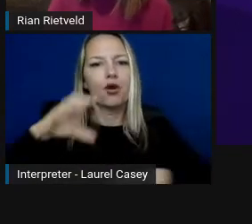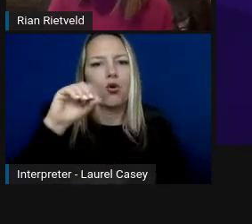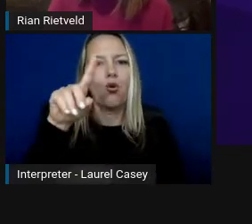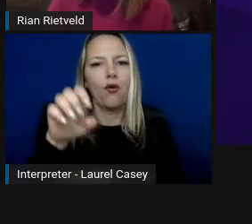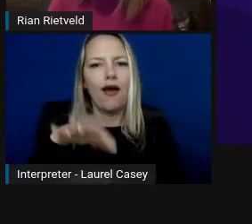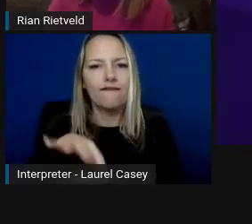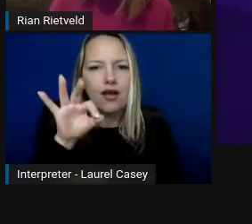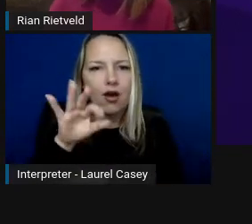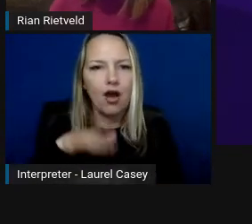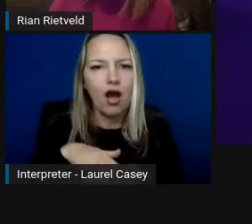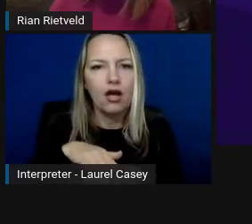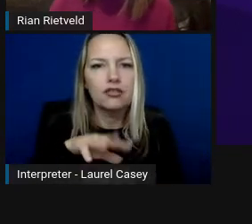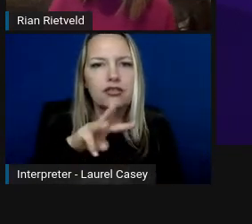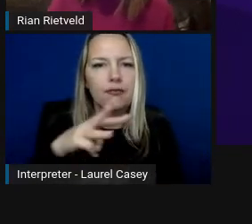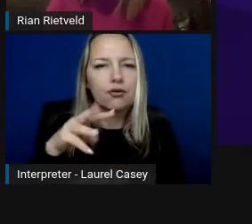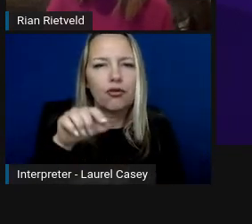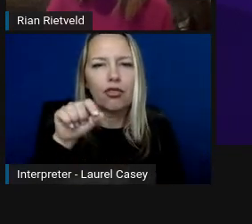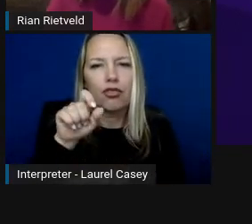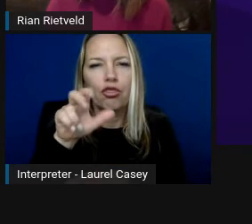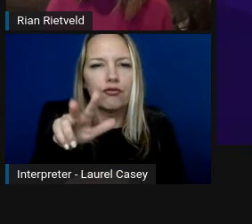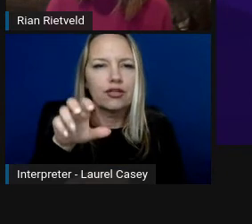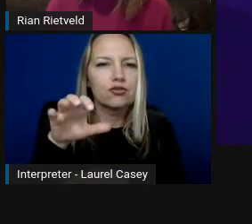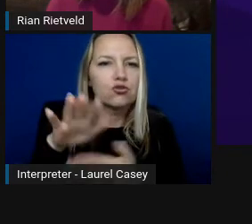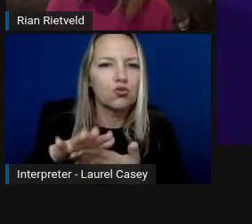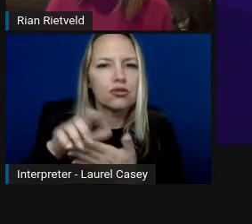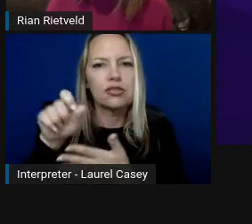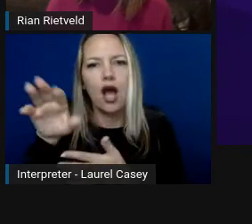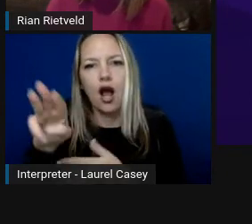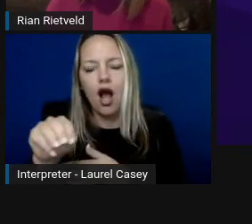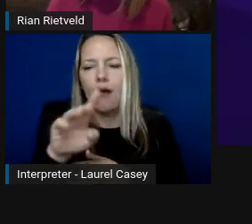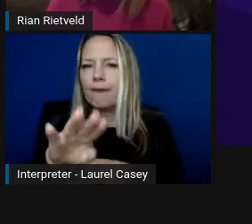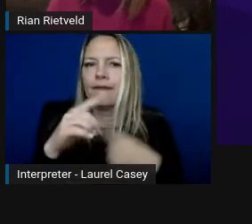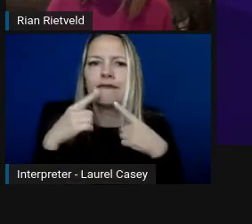which is notorious for having a lot of really bad code examples.